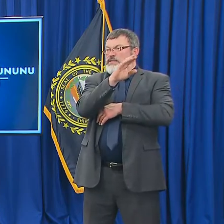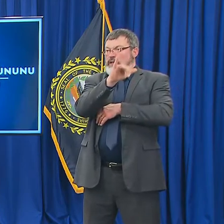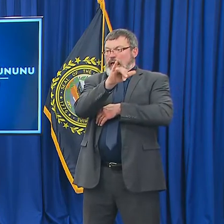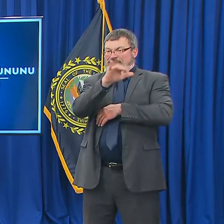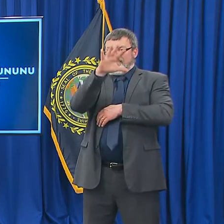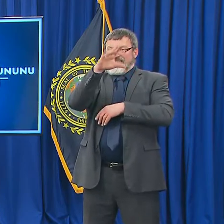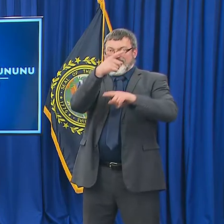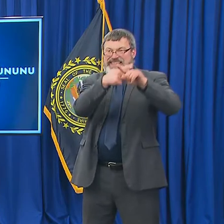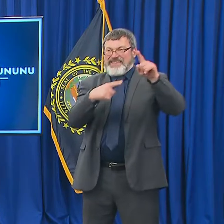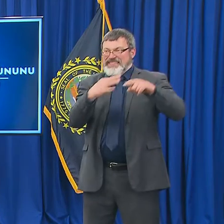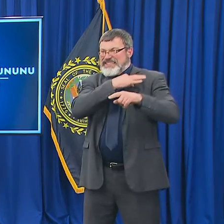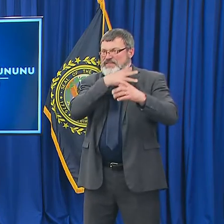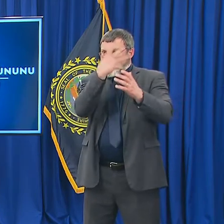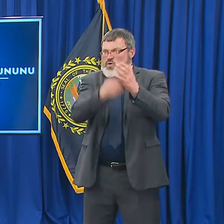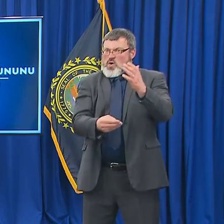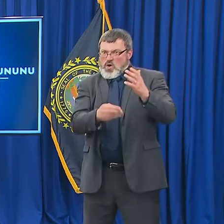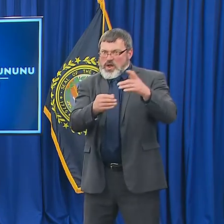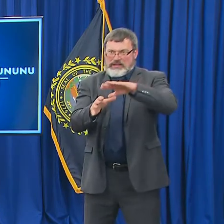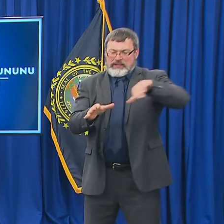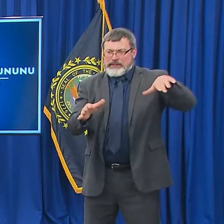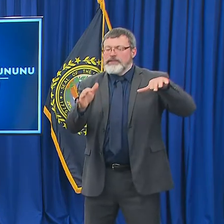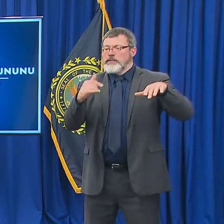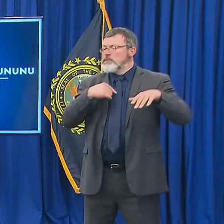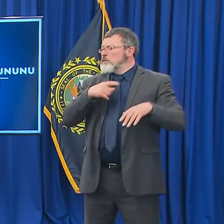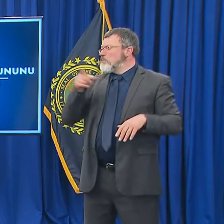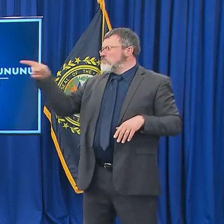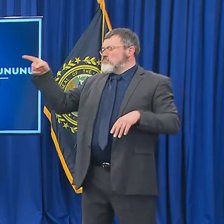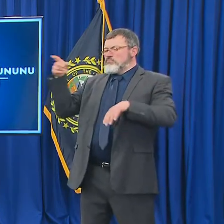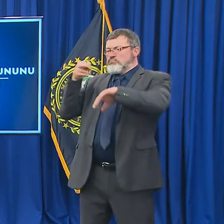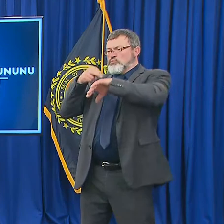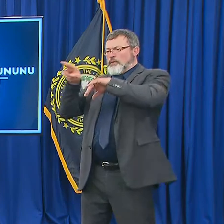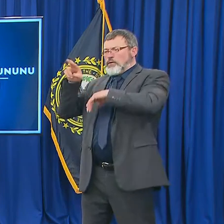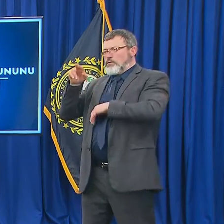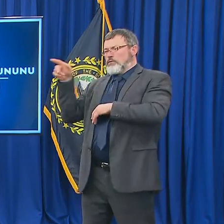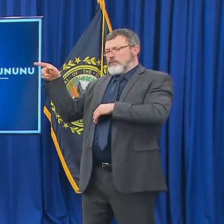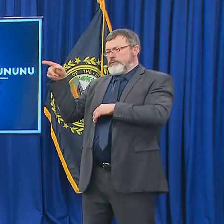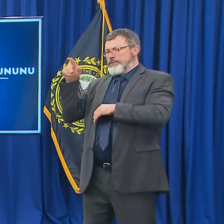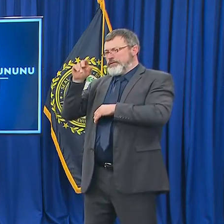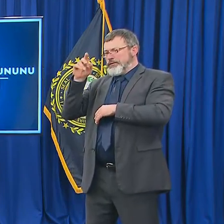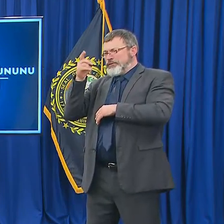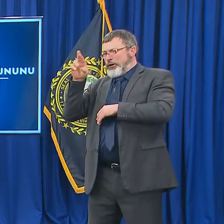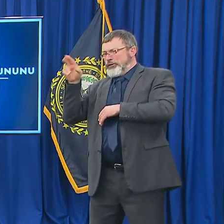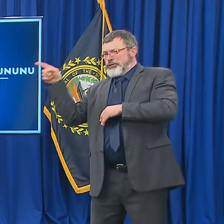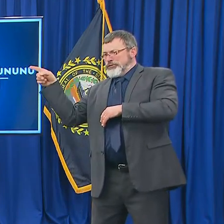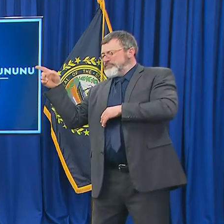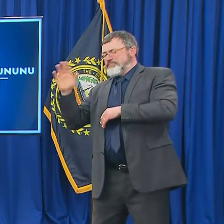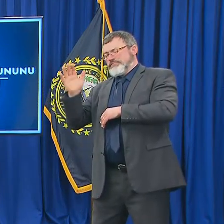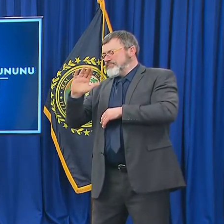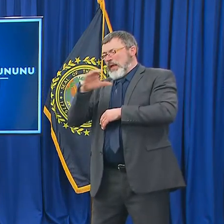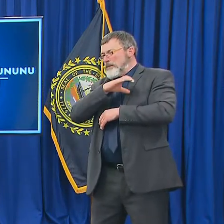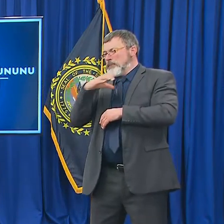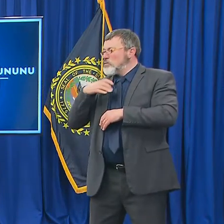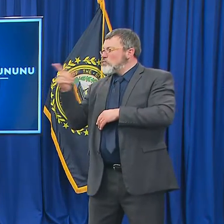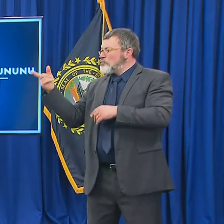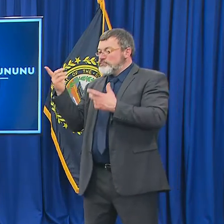I guess the only caveat I would add to that is understand that of all of our different types of long term care facilities assisted living whatever it might be.